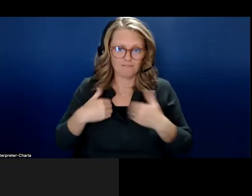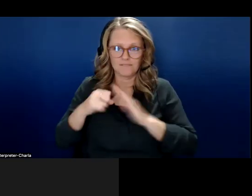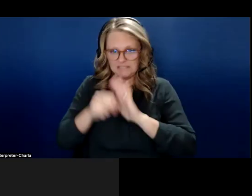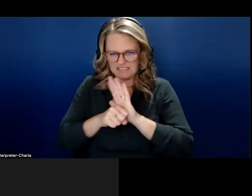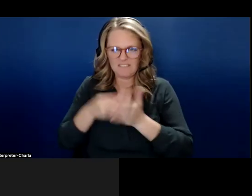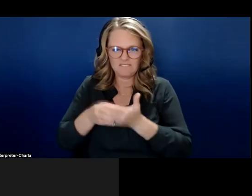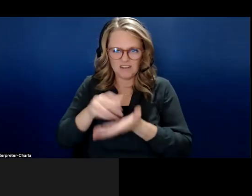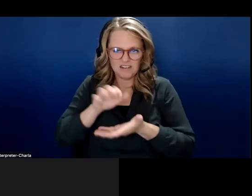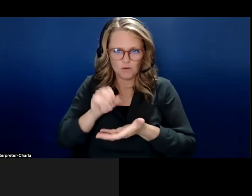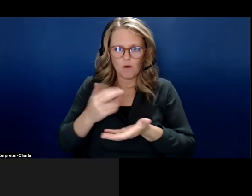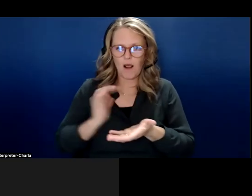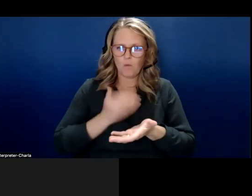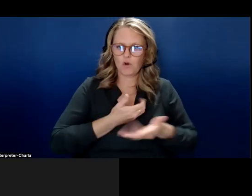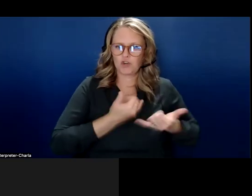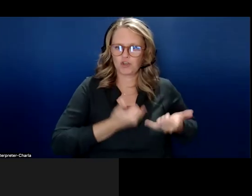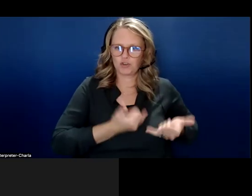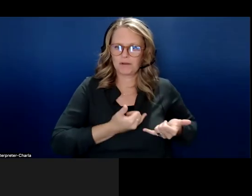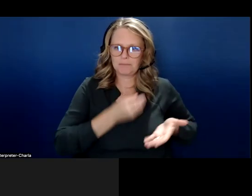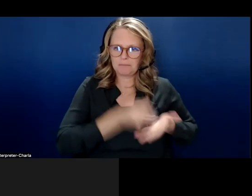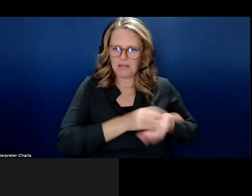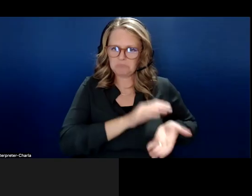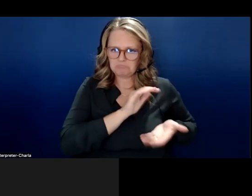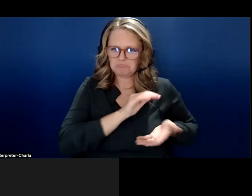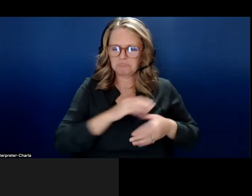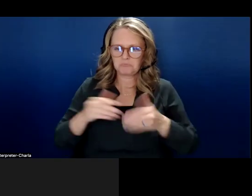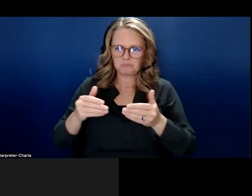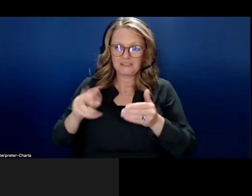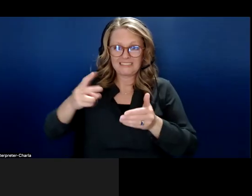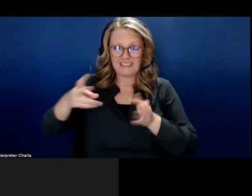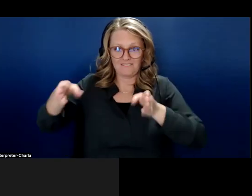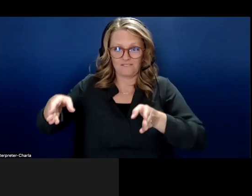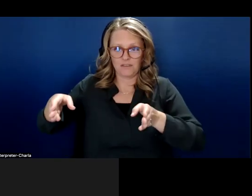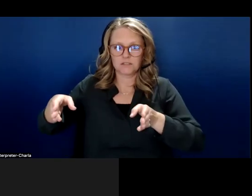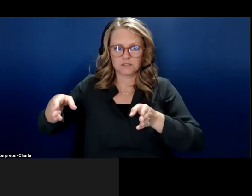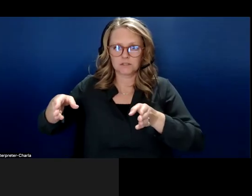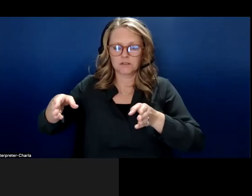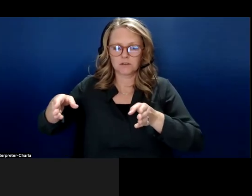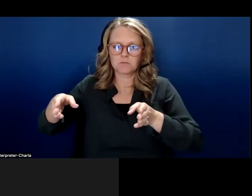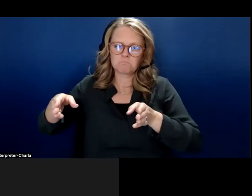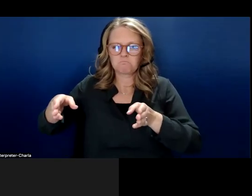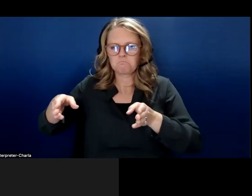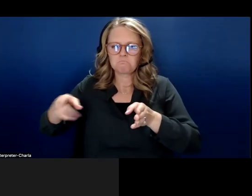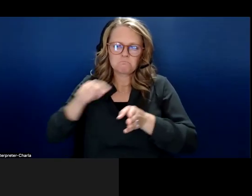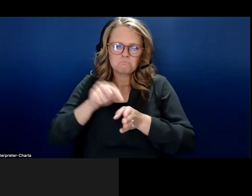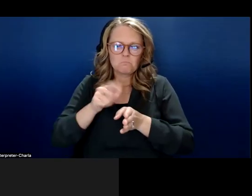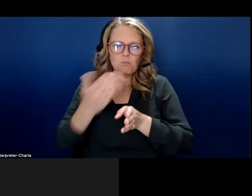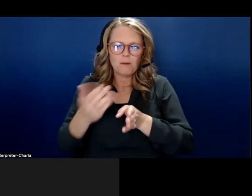that we currently have in our tenure plan. That second phase would likely start in like '29 or '30.